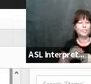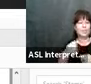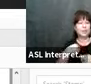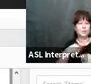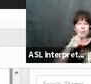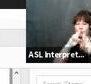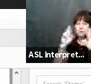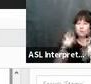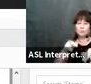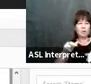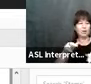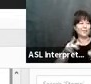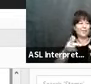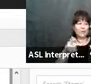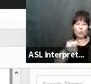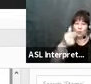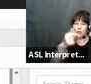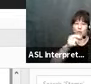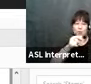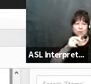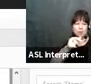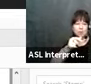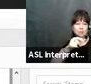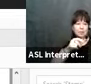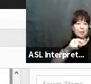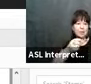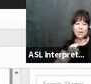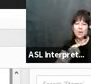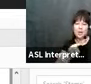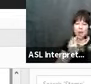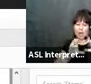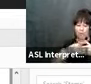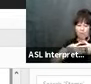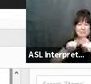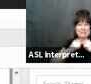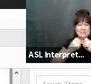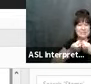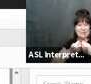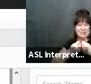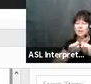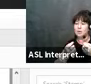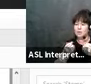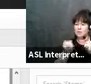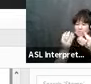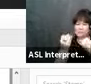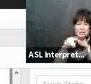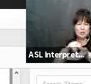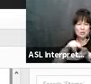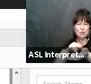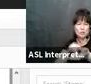team made up of many nurses that are out there testing every single